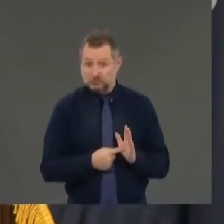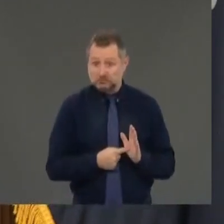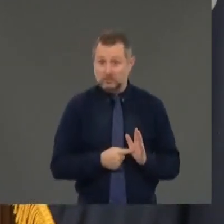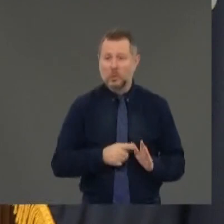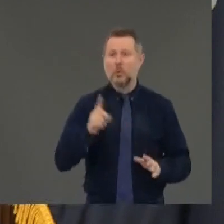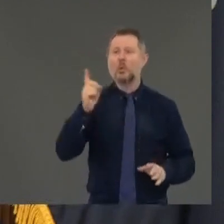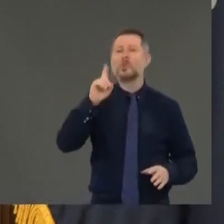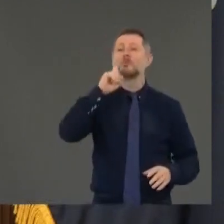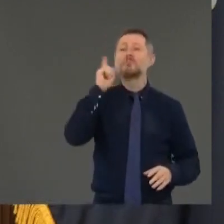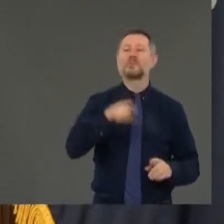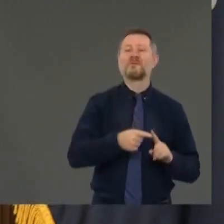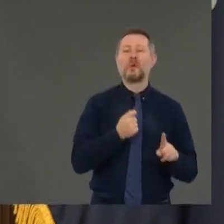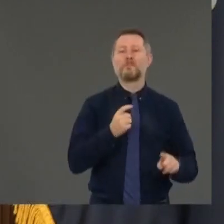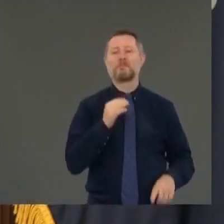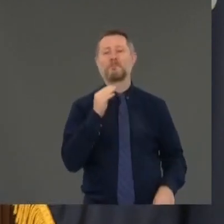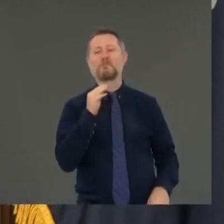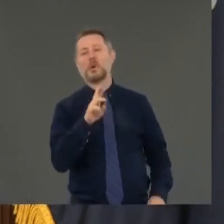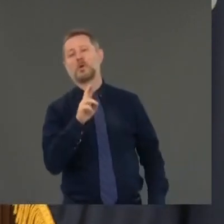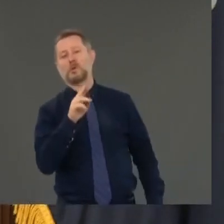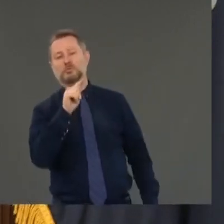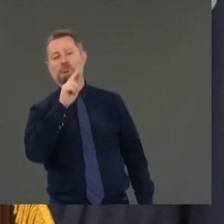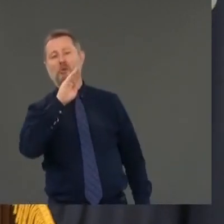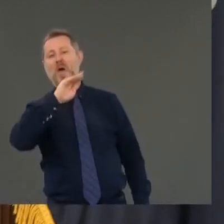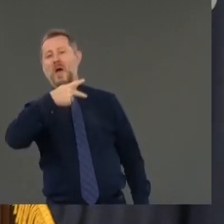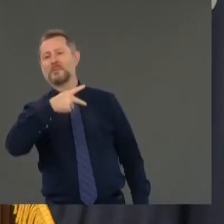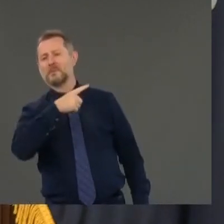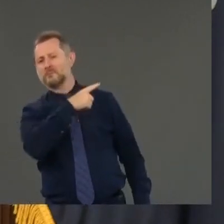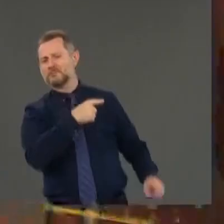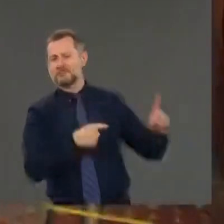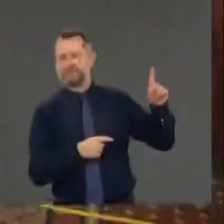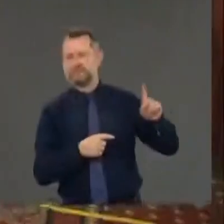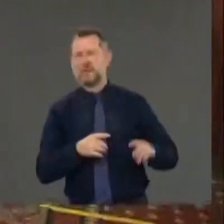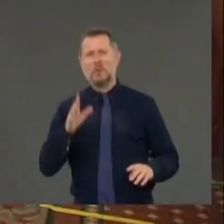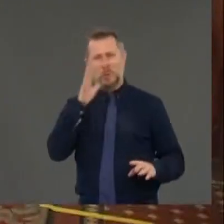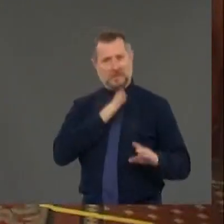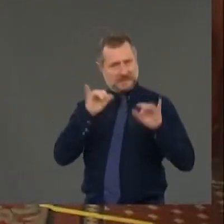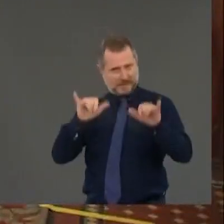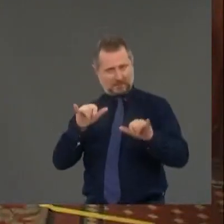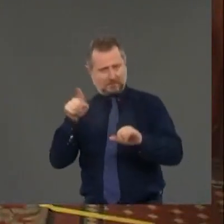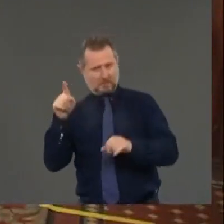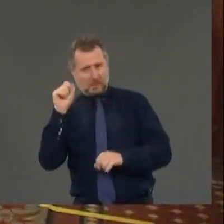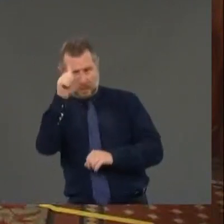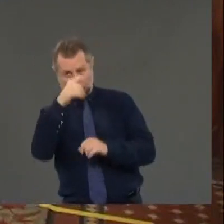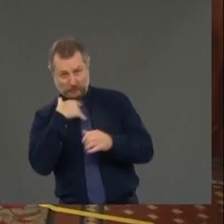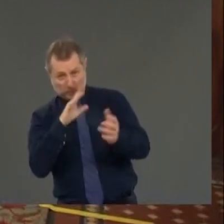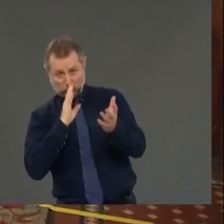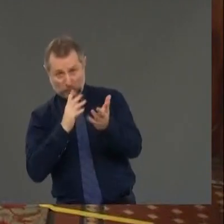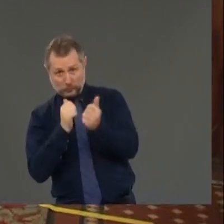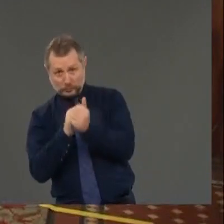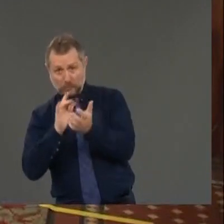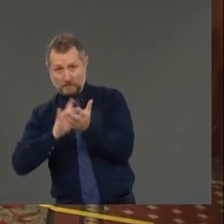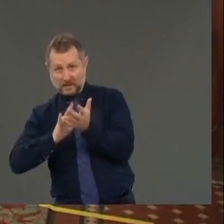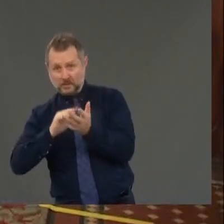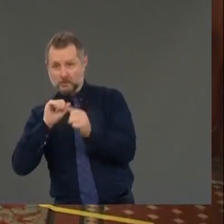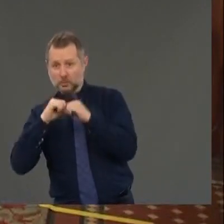IF THERE'S ANY FACTS LEFT.